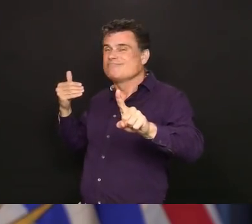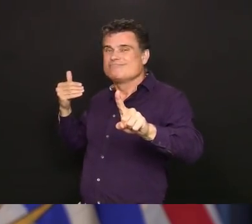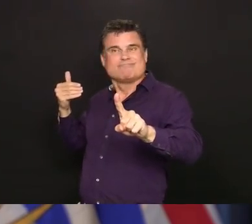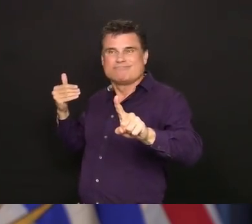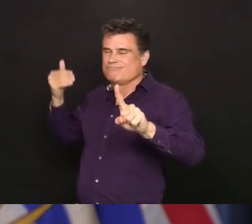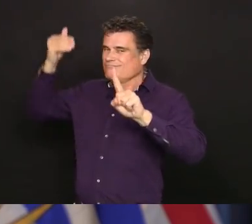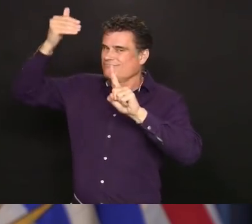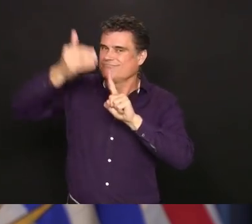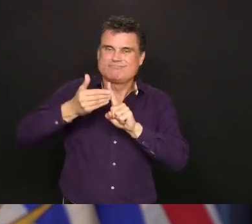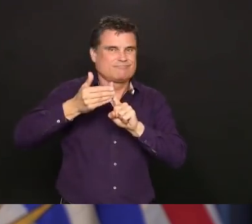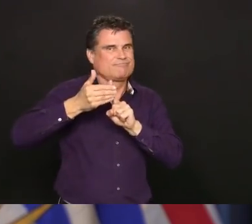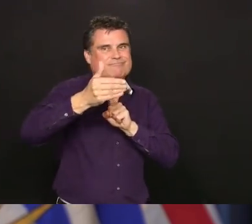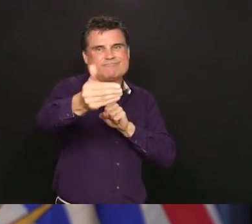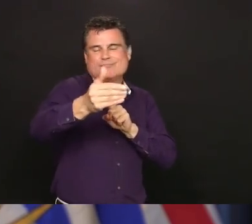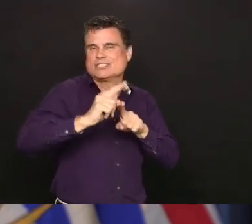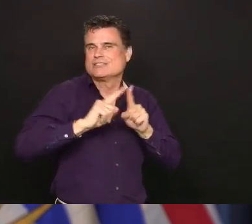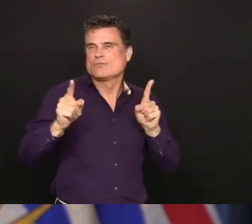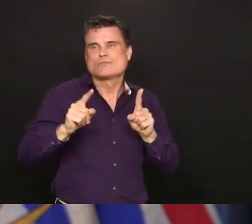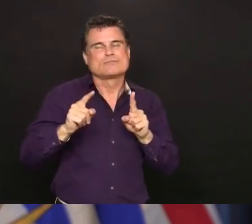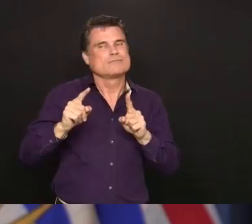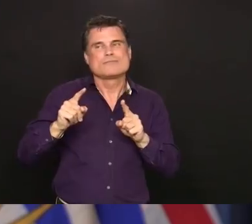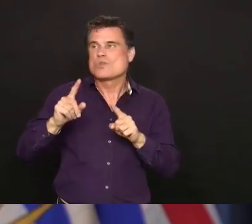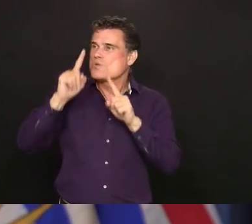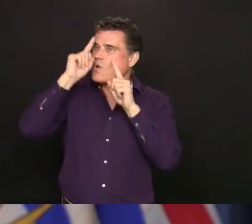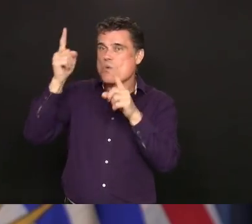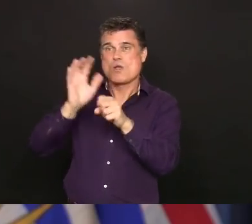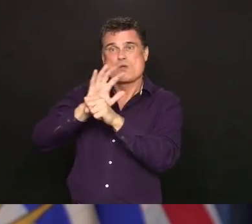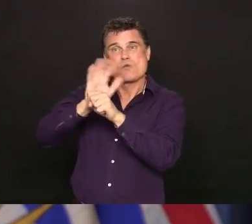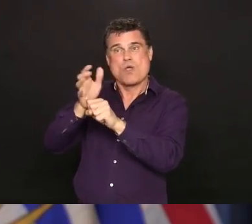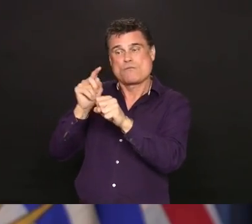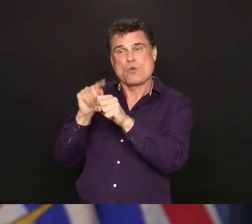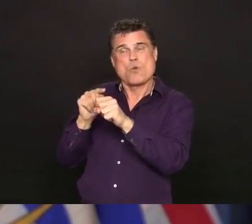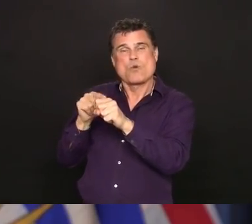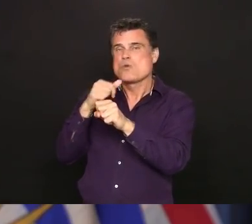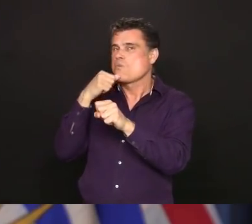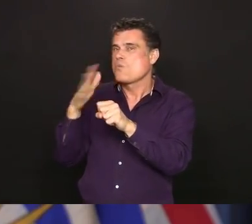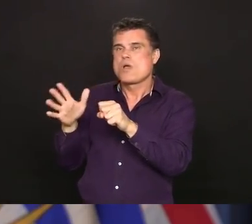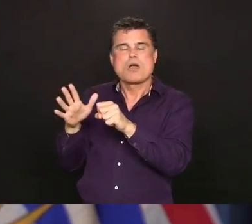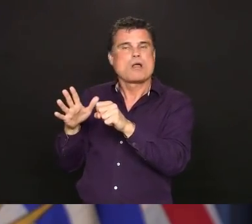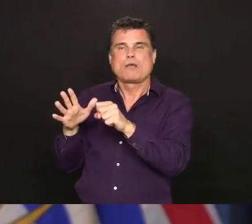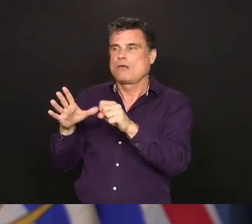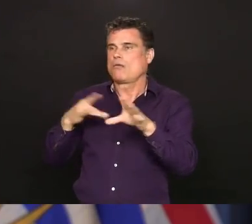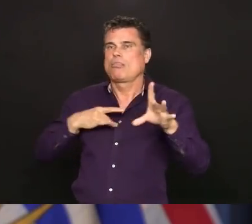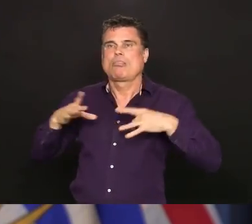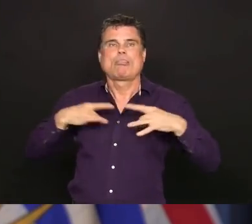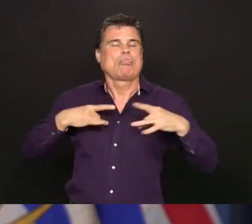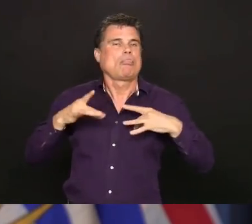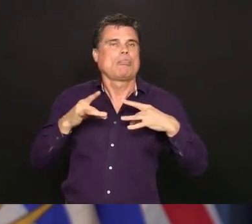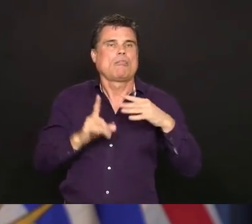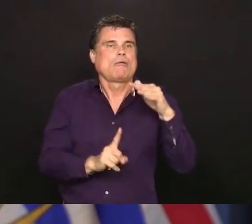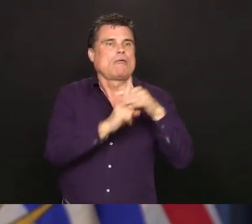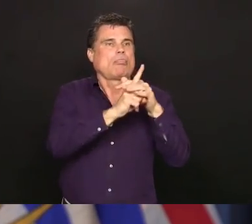I talked about this yesterday with the restaurant industry. I'm looking to industry to say how can we do